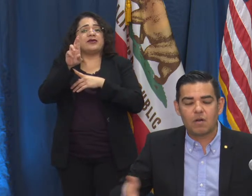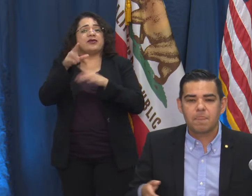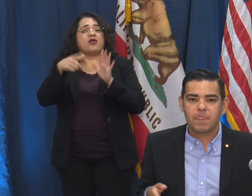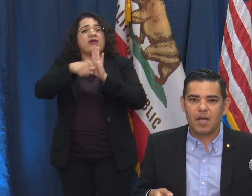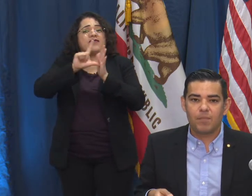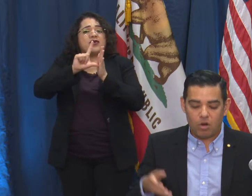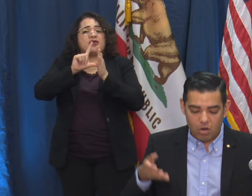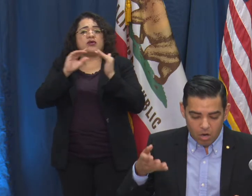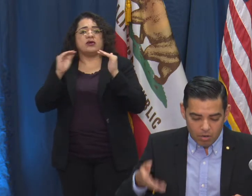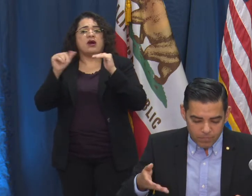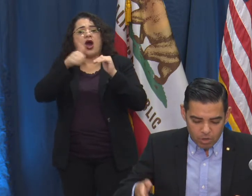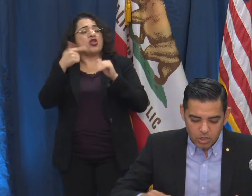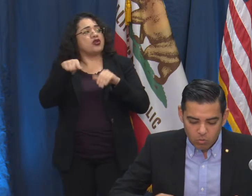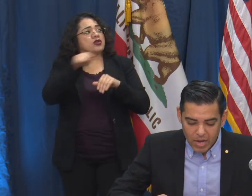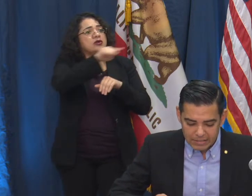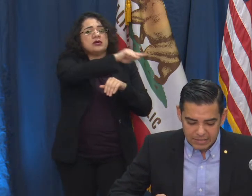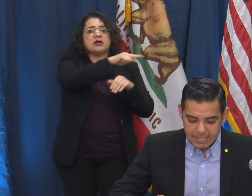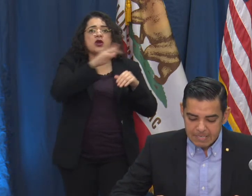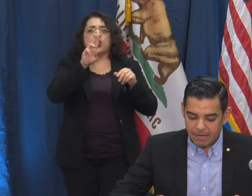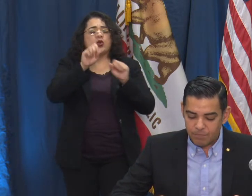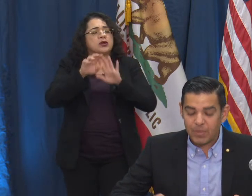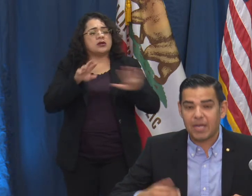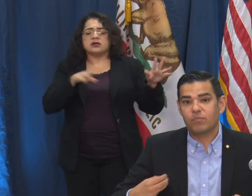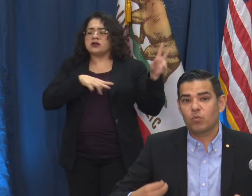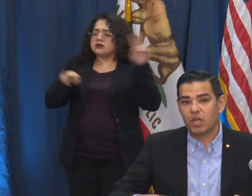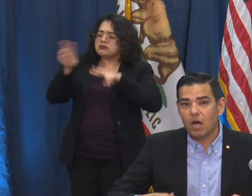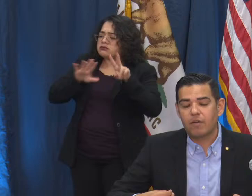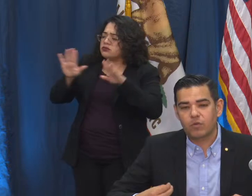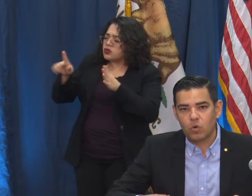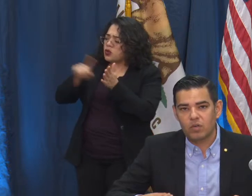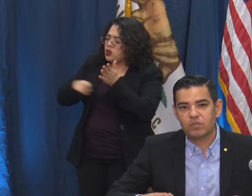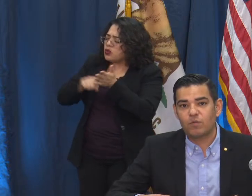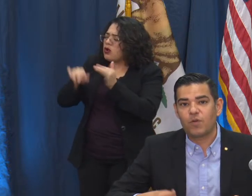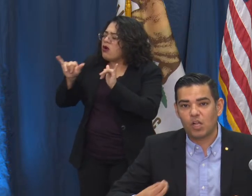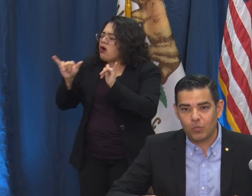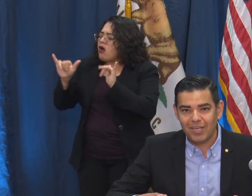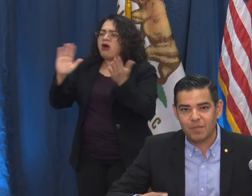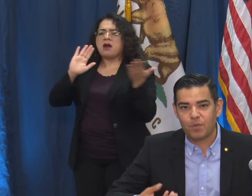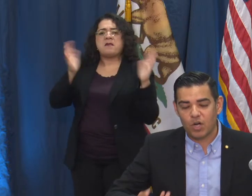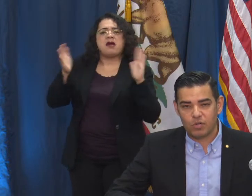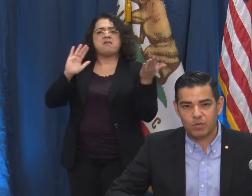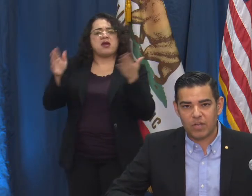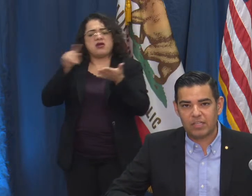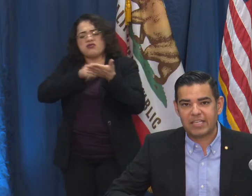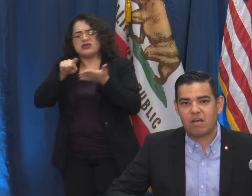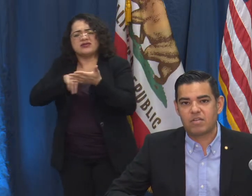are correct. We are of course following and partnering with LA County